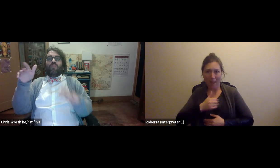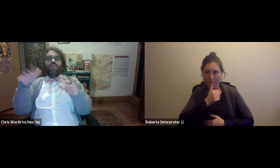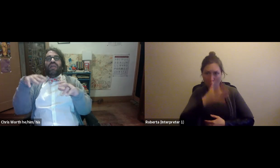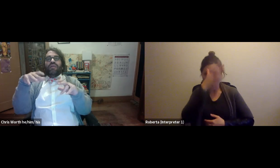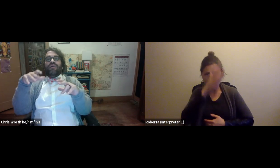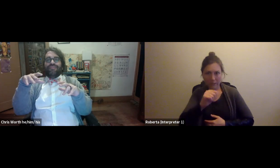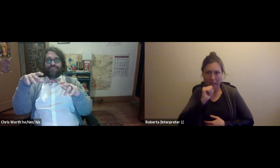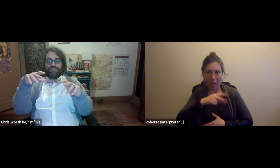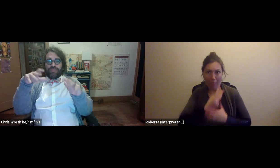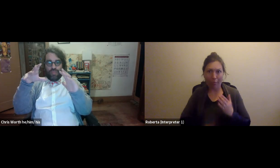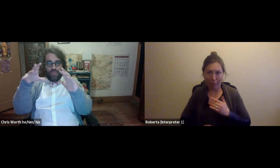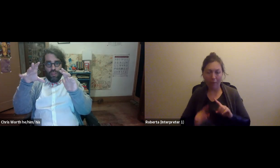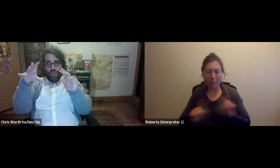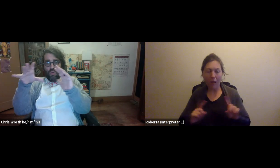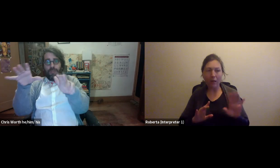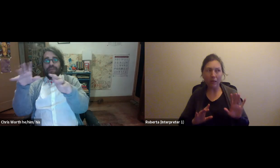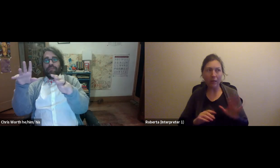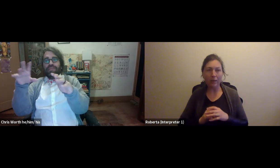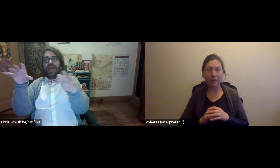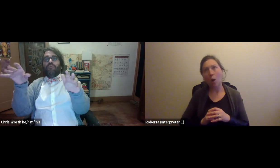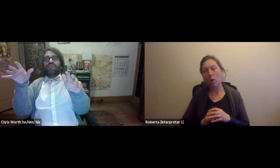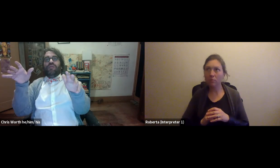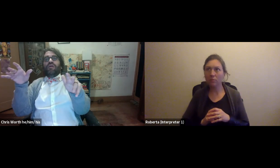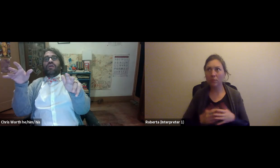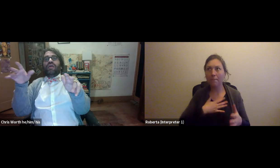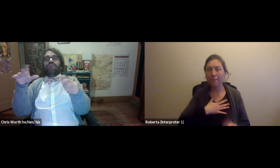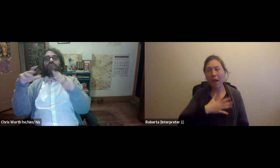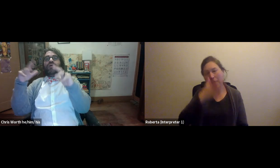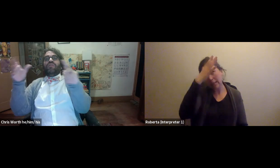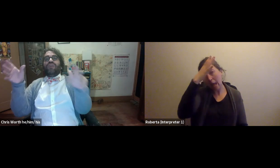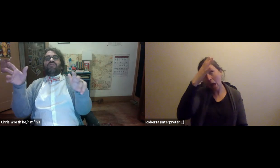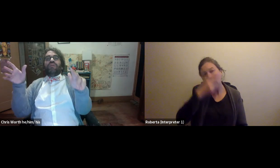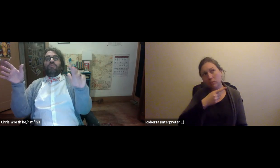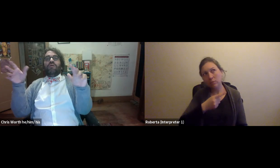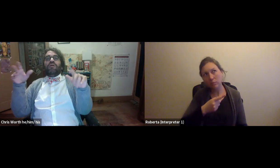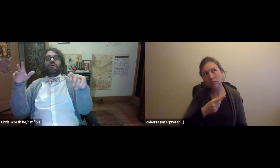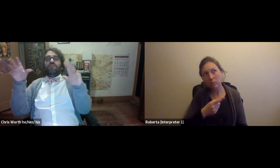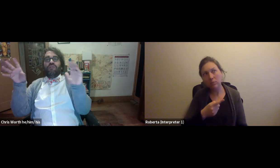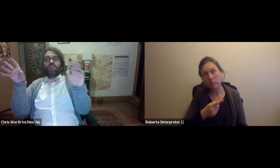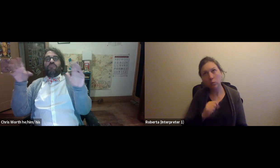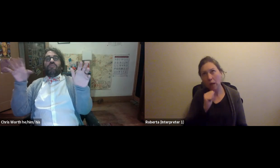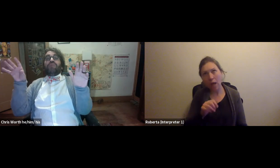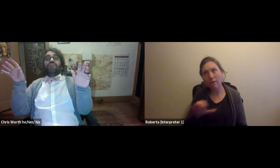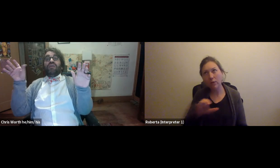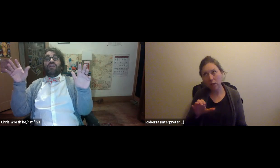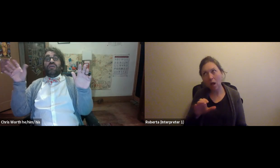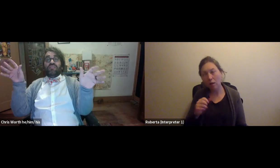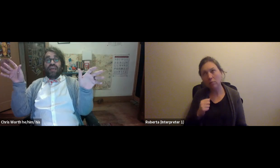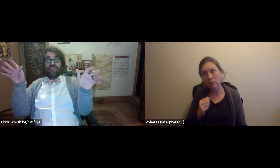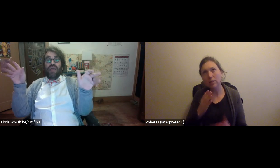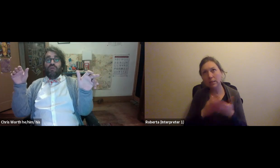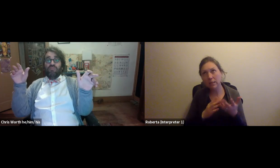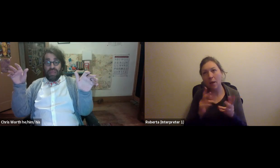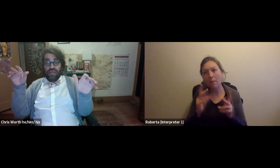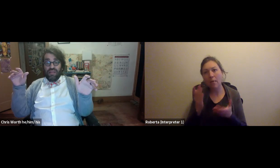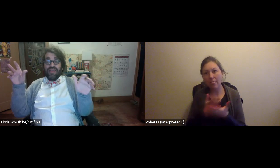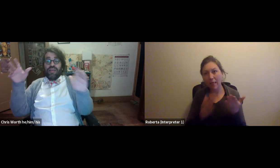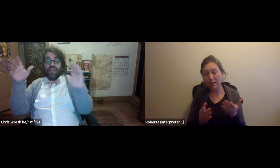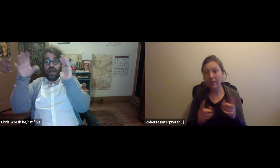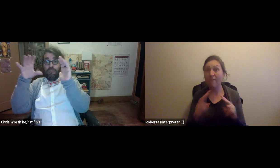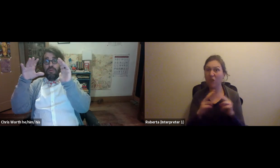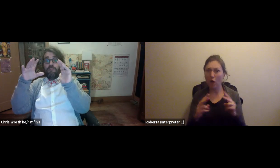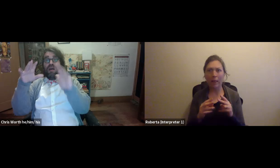but or my dad wouldn't have done some very rudimentary sex ed with me but